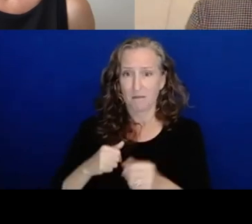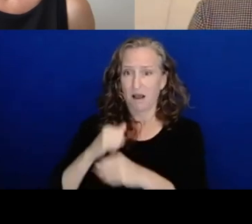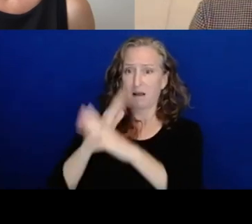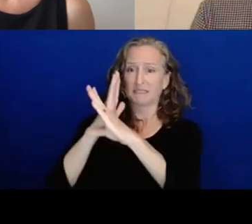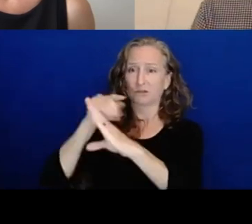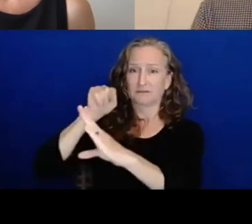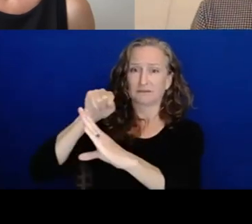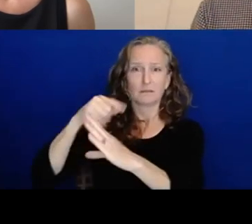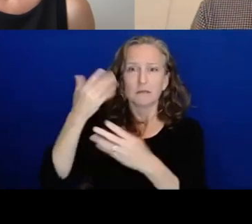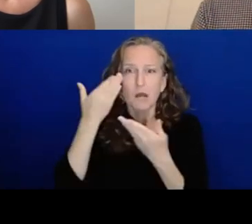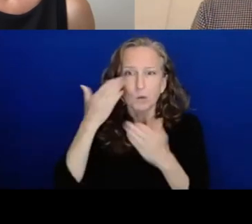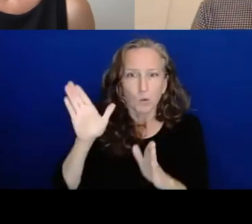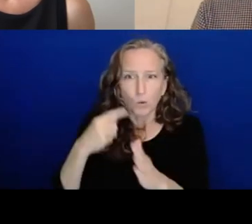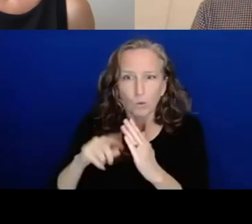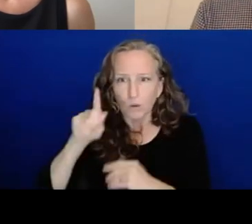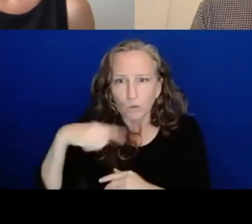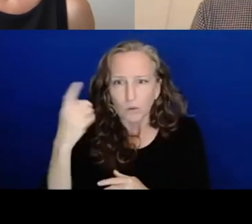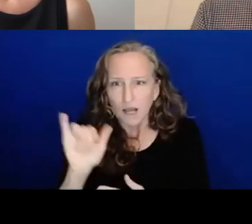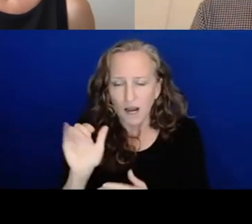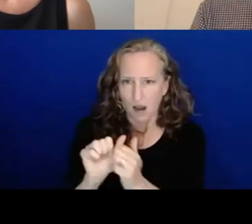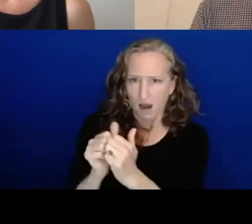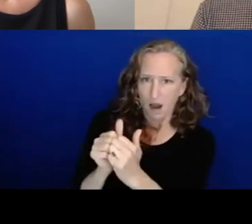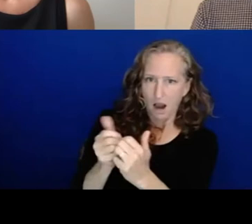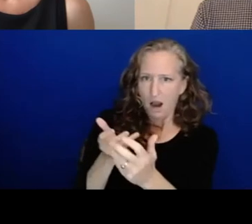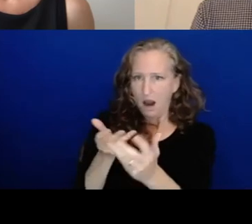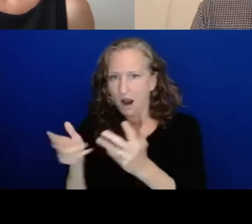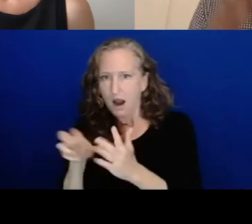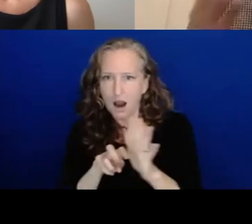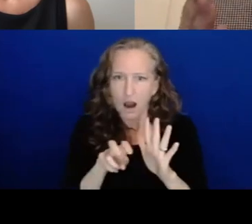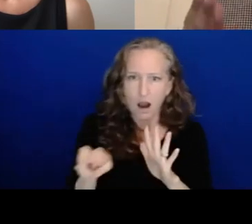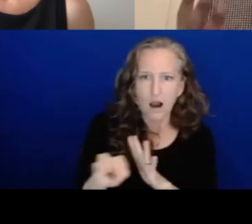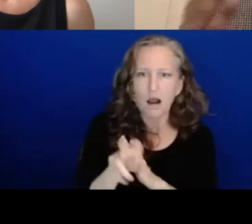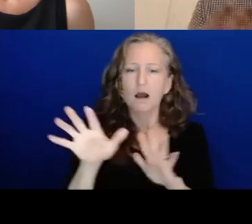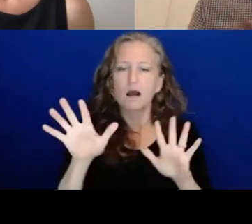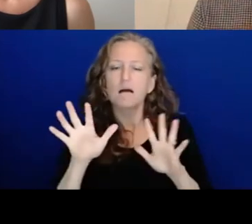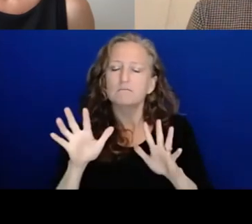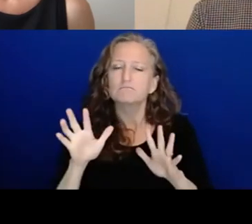me right now. And just thinking about thinking about that. But overall, personally, as a